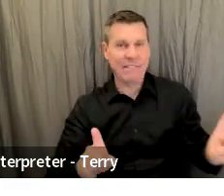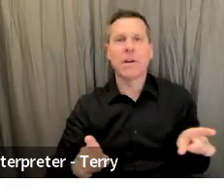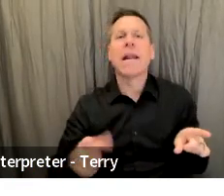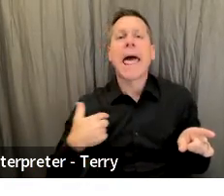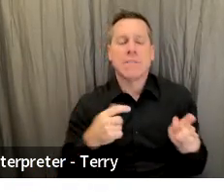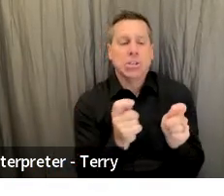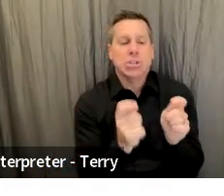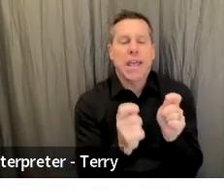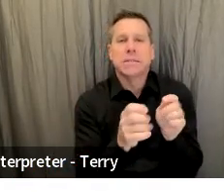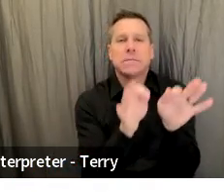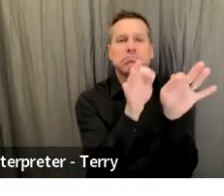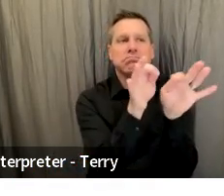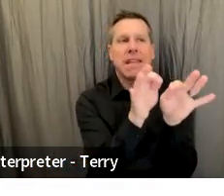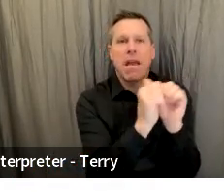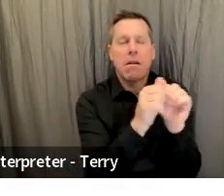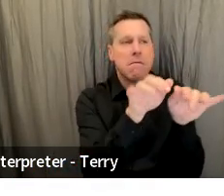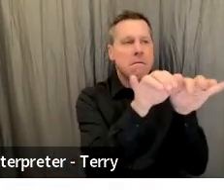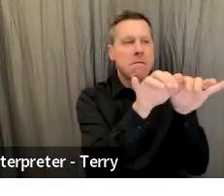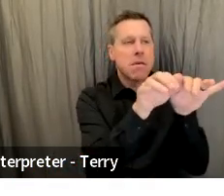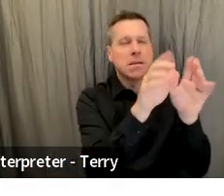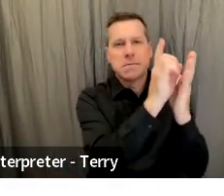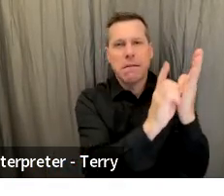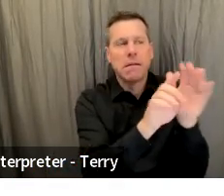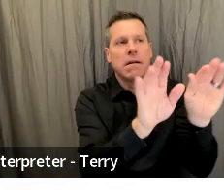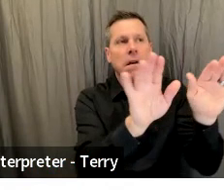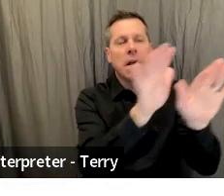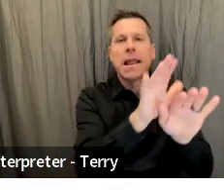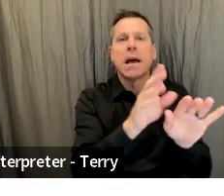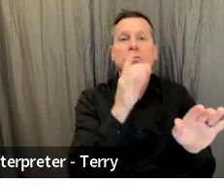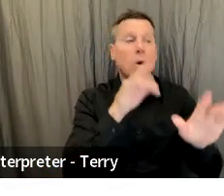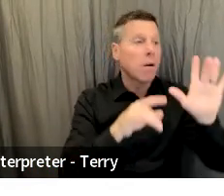we have here is the things that I wanted to show you. Okay.